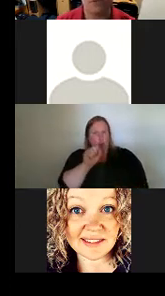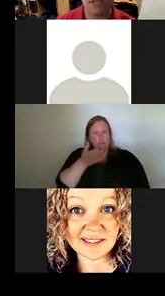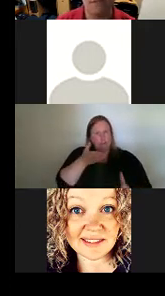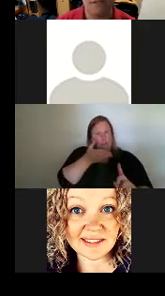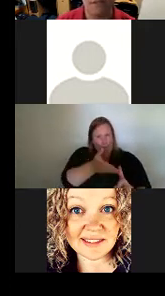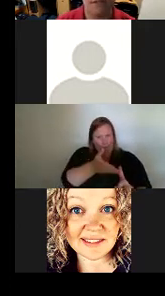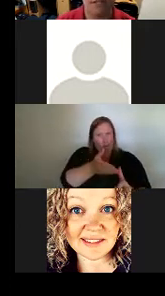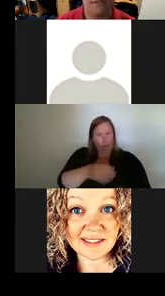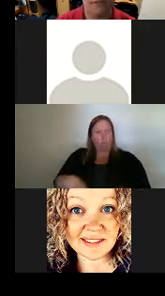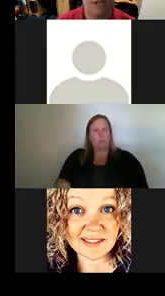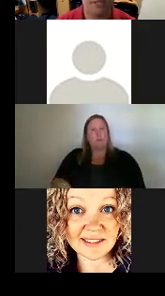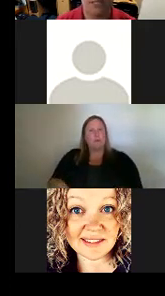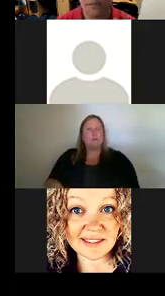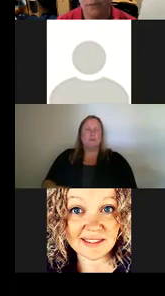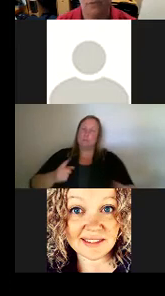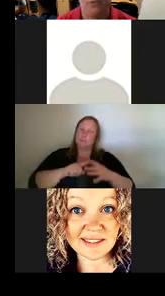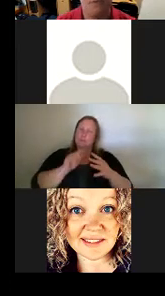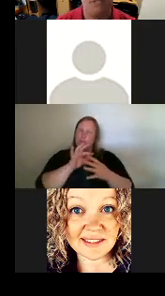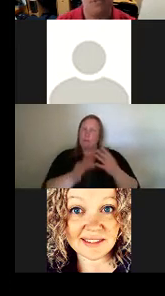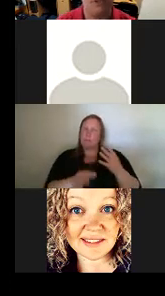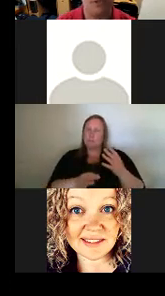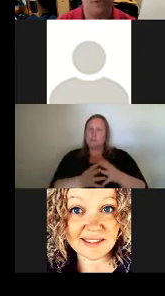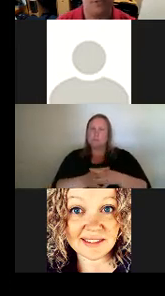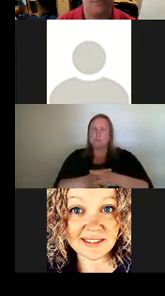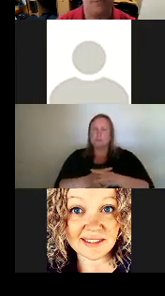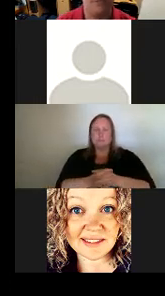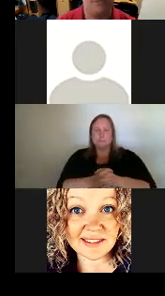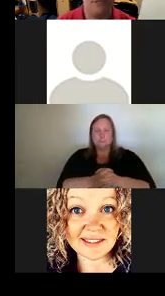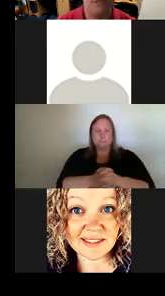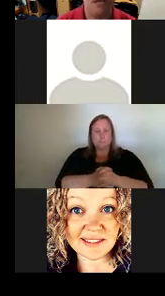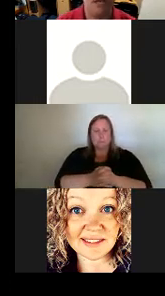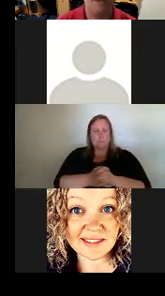A LOT OF DIFFERENT OPTIONS, EVEN WITH THE BUILT-IN SCREEN READERS.